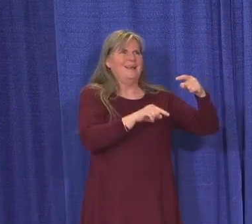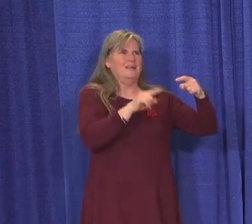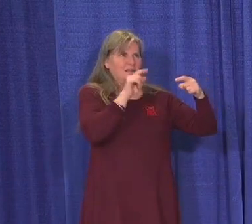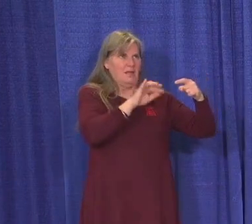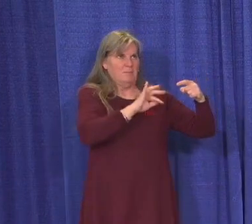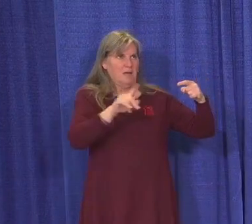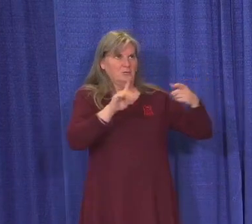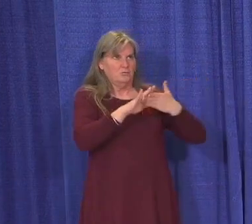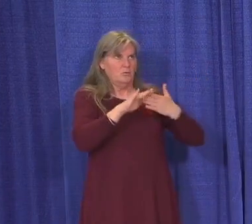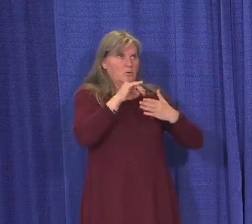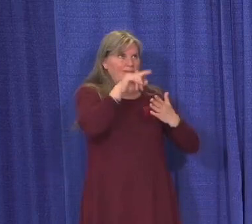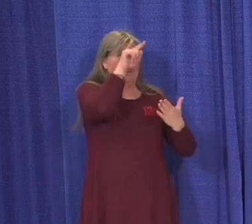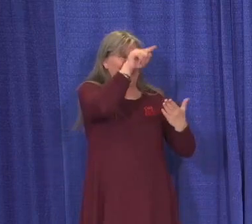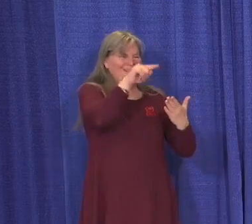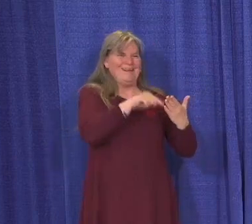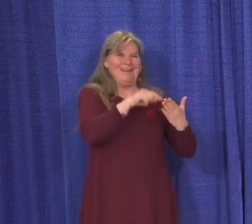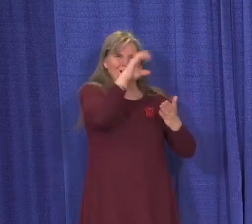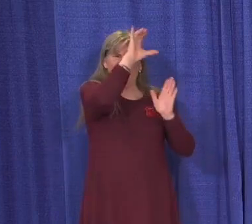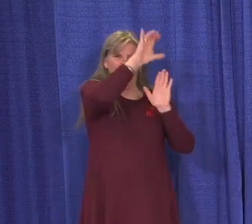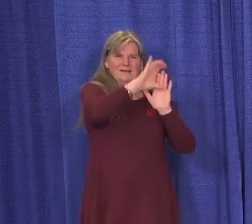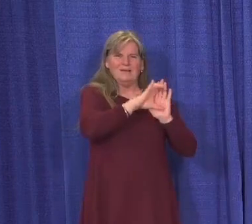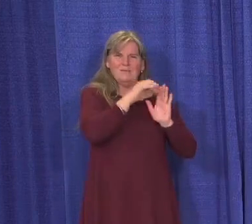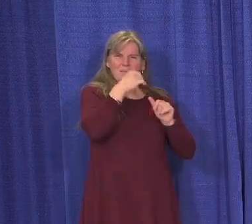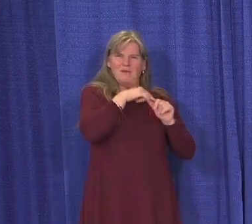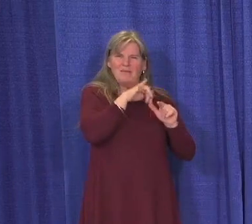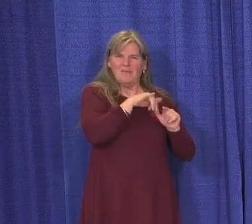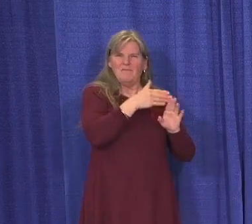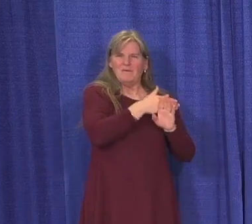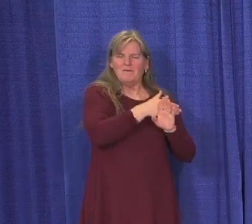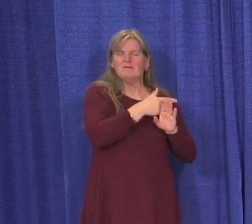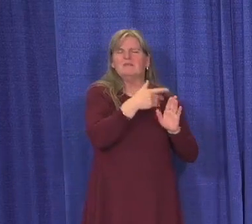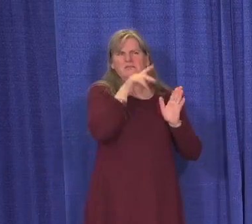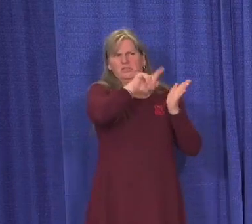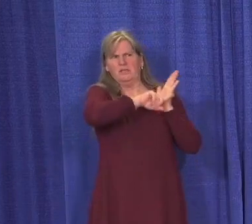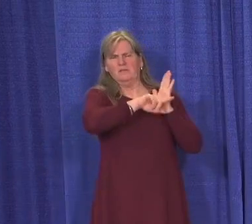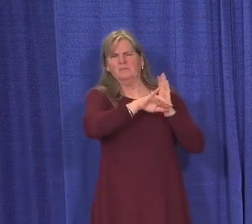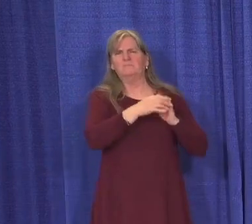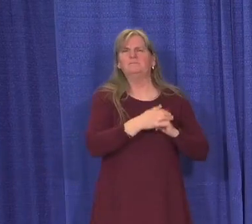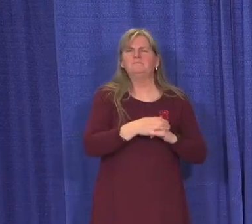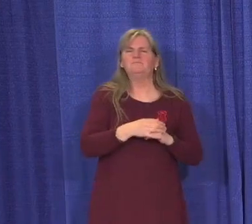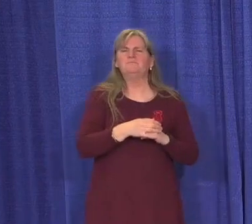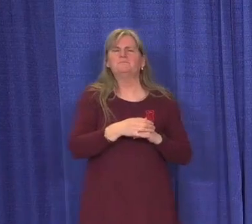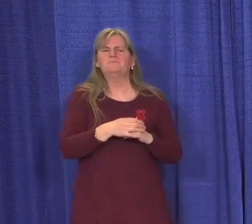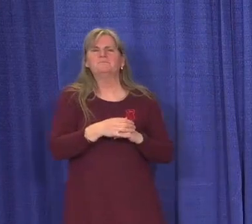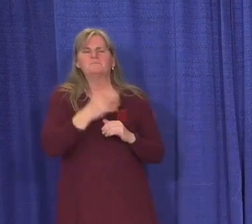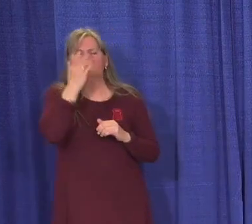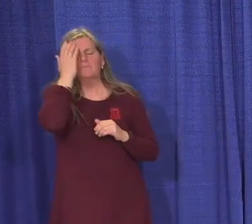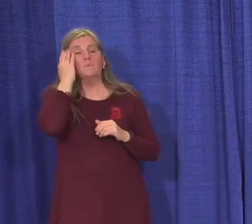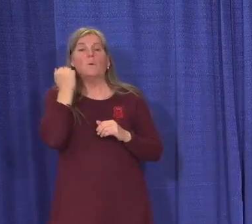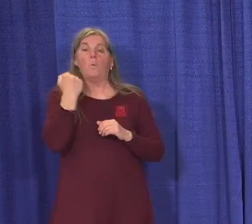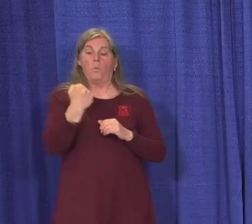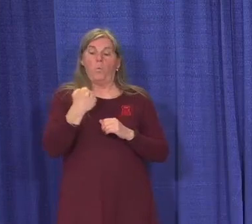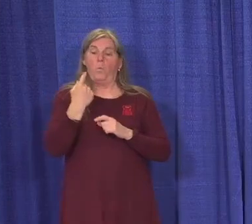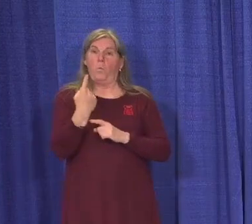or mix in any public setting. And a child with symptoms should stay out of the school or use